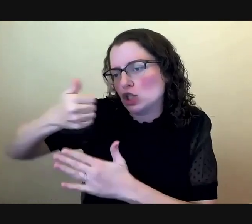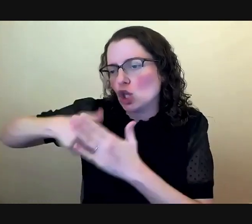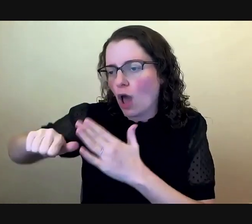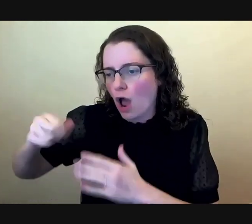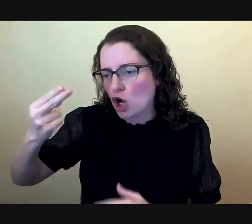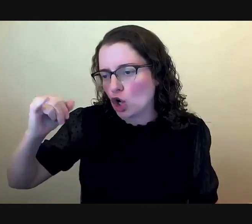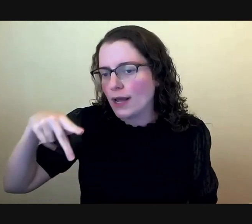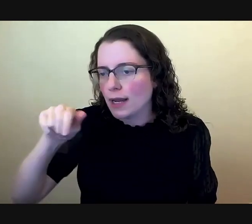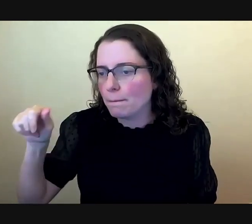under HIPAA.